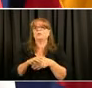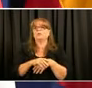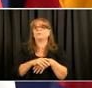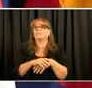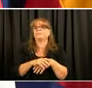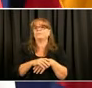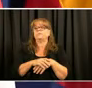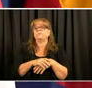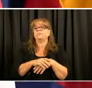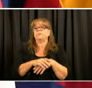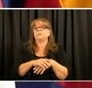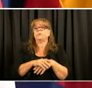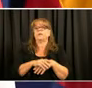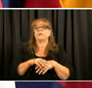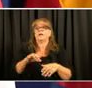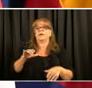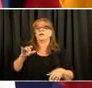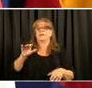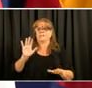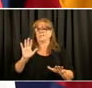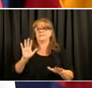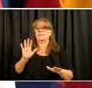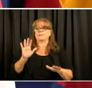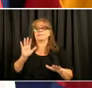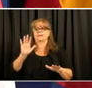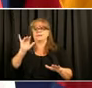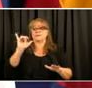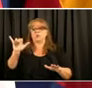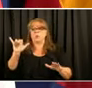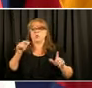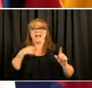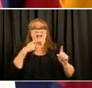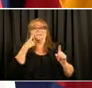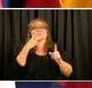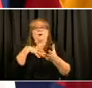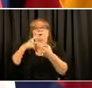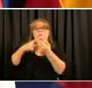back to what the governor was saying about the super spreader events we really want to try and